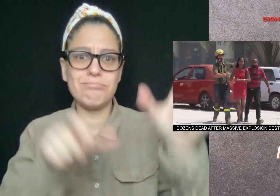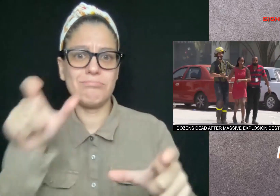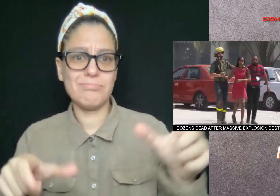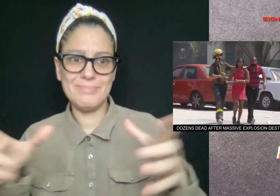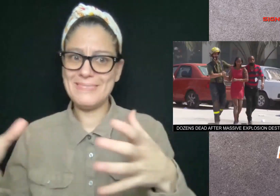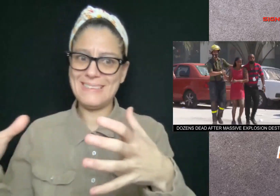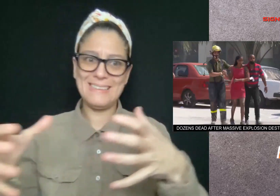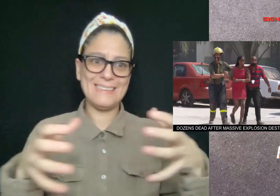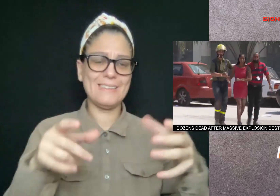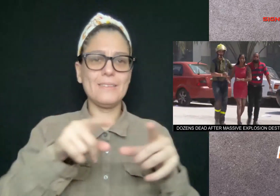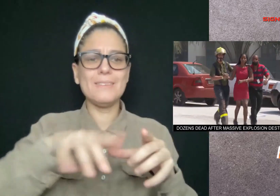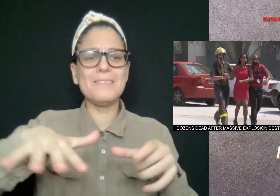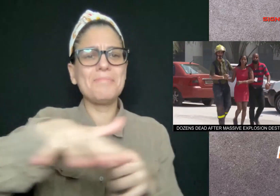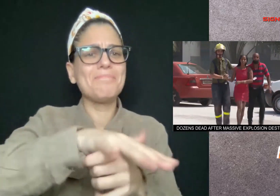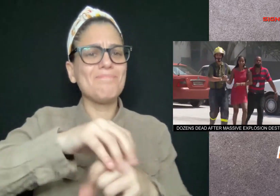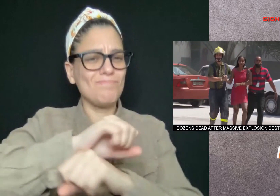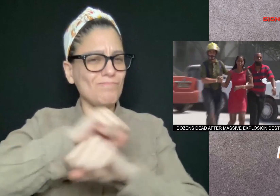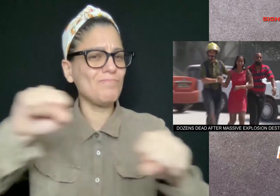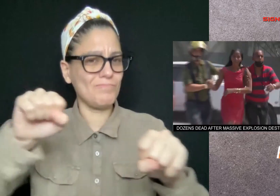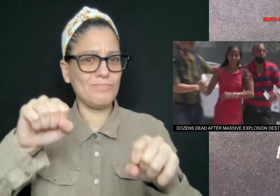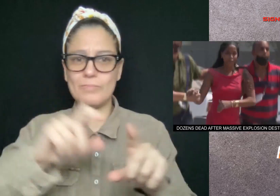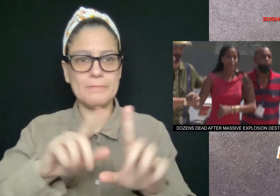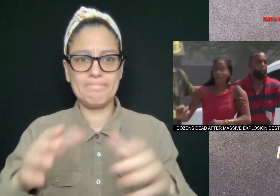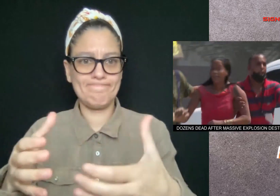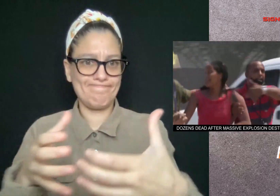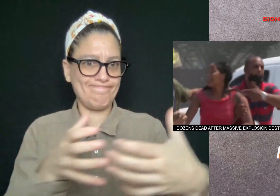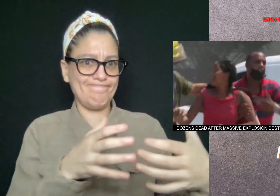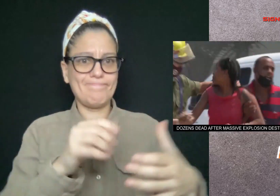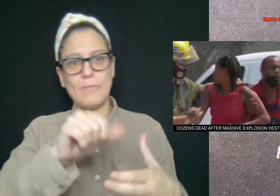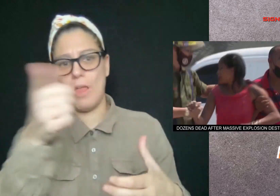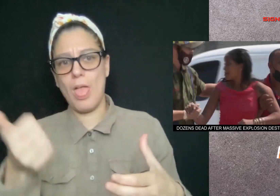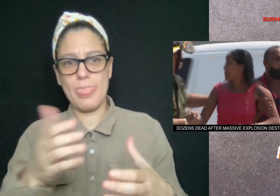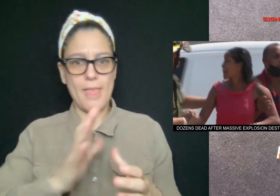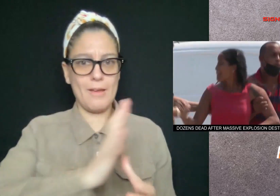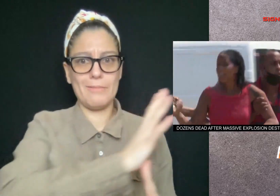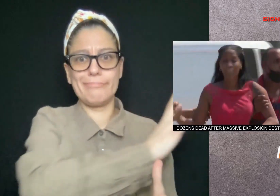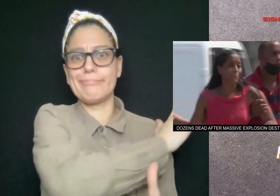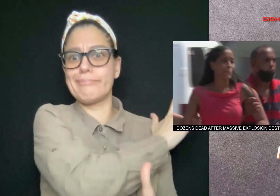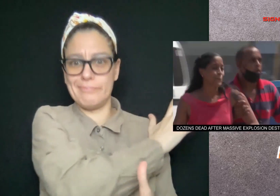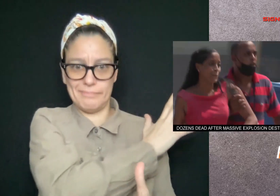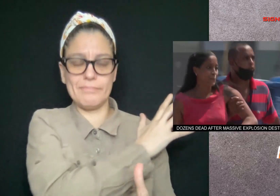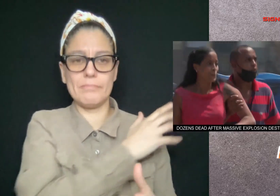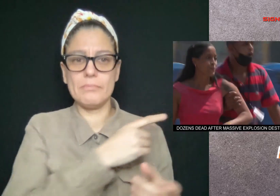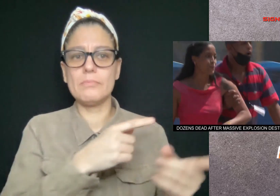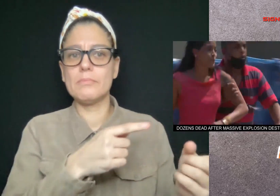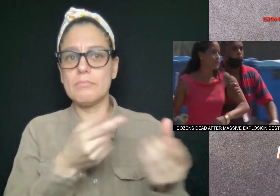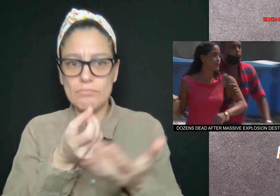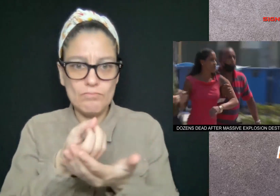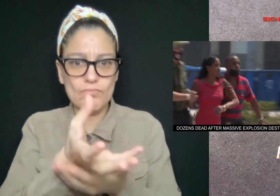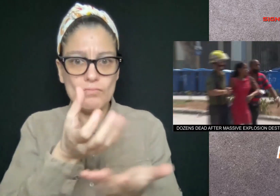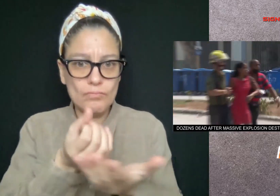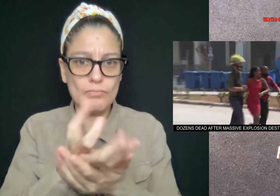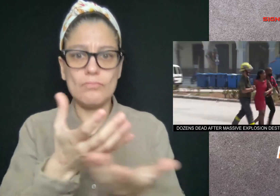the embassy urges people to avoid the area follow updates on local media